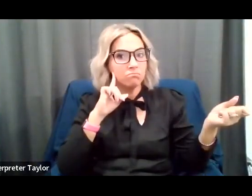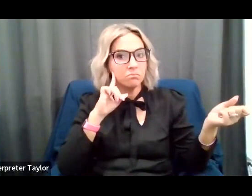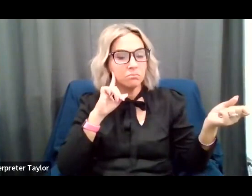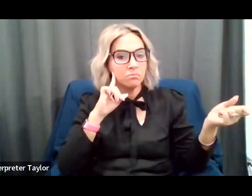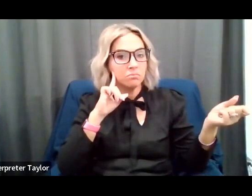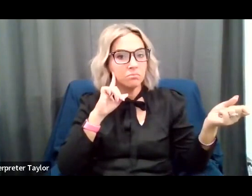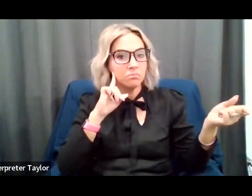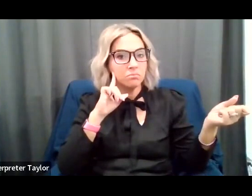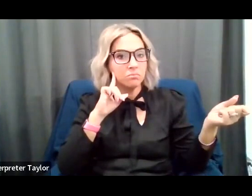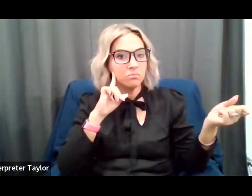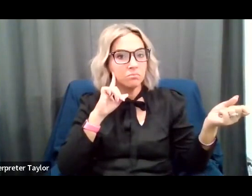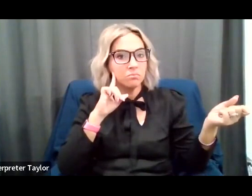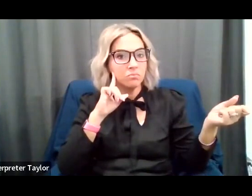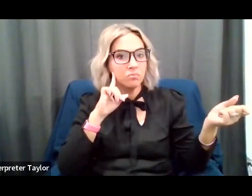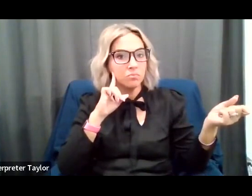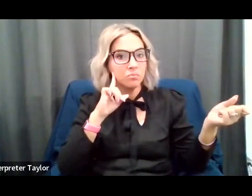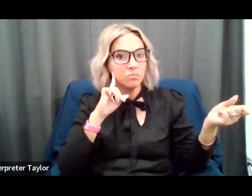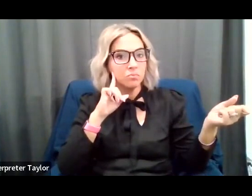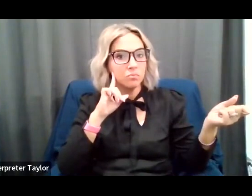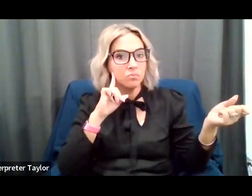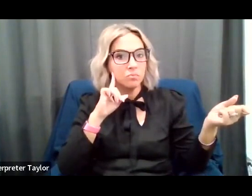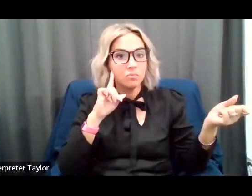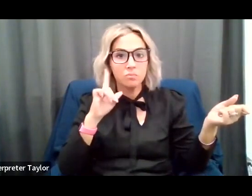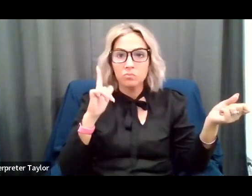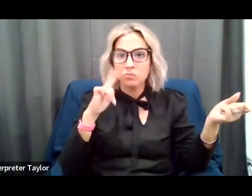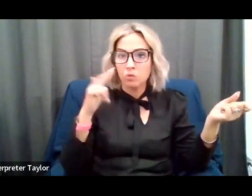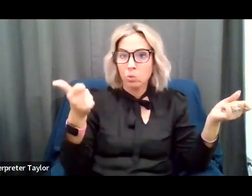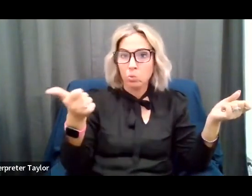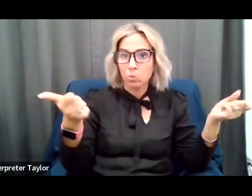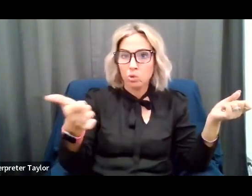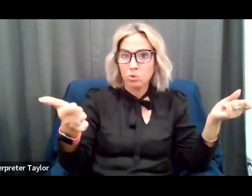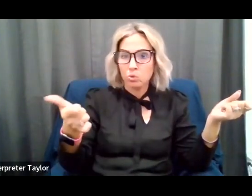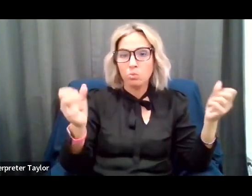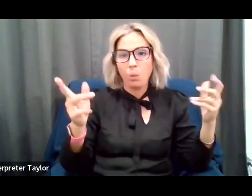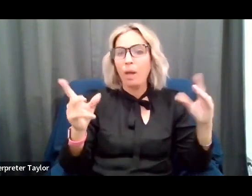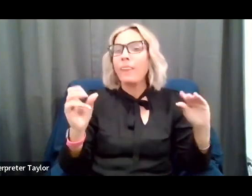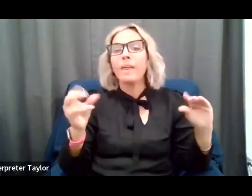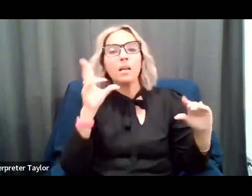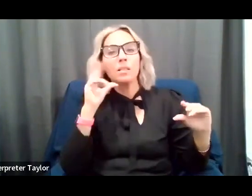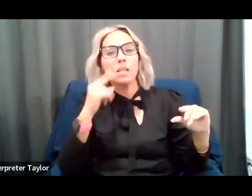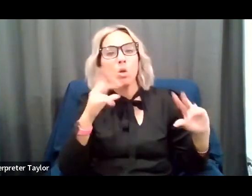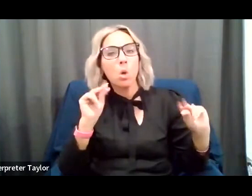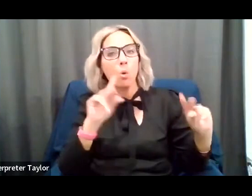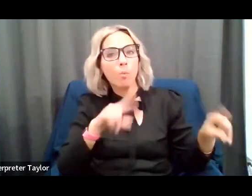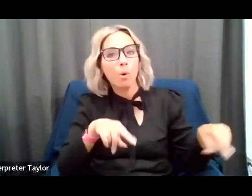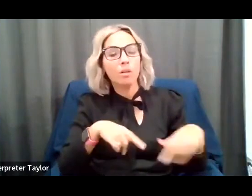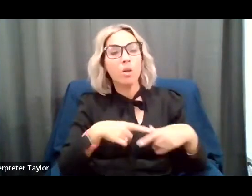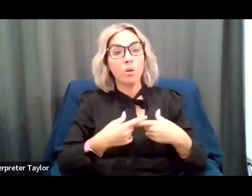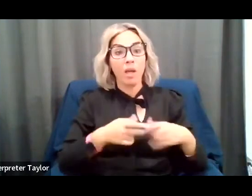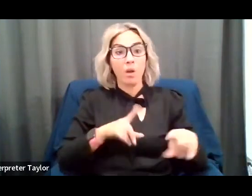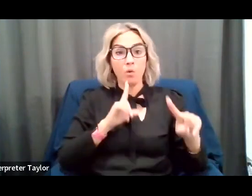Okay, uh. Reports and announcements.